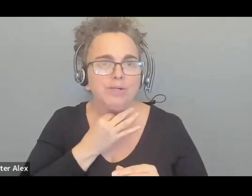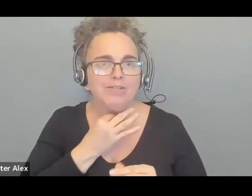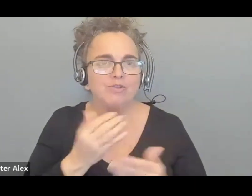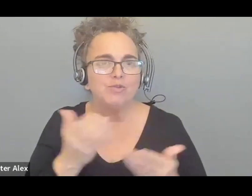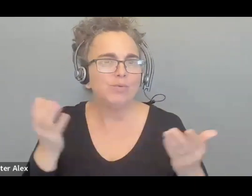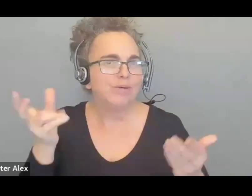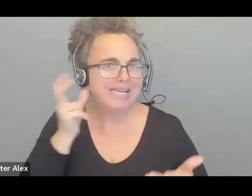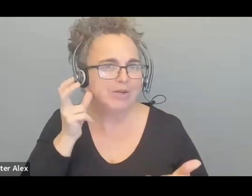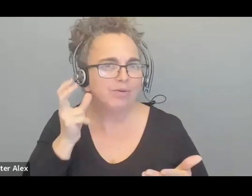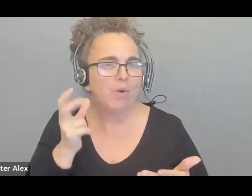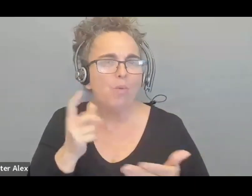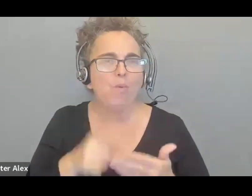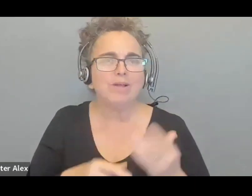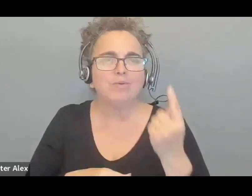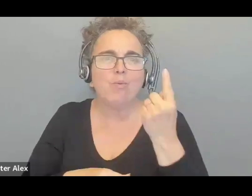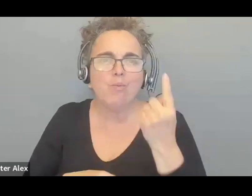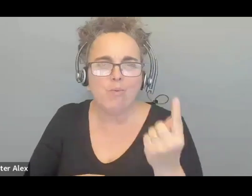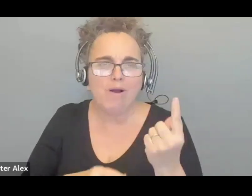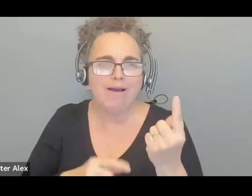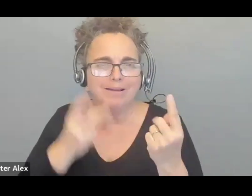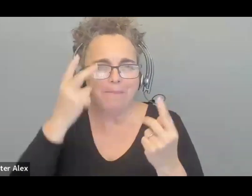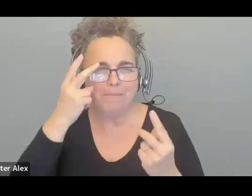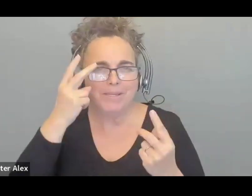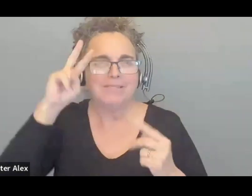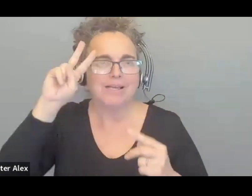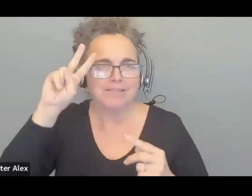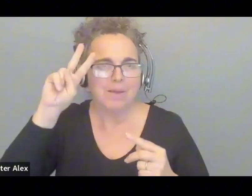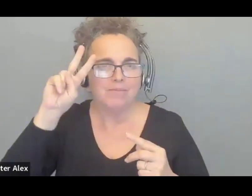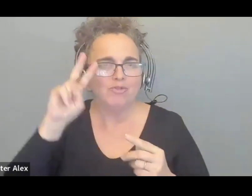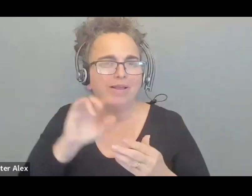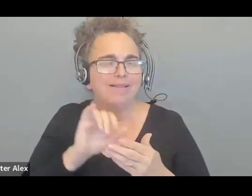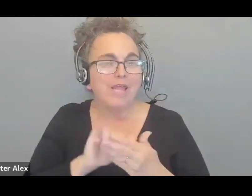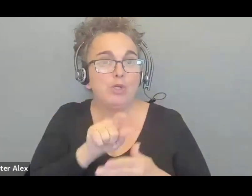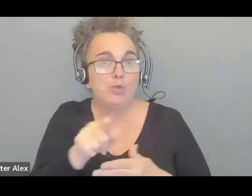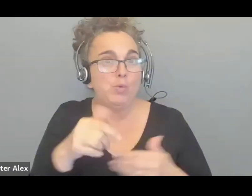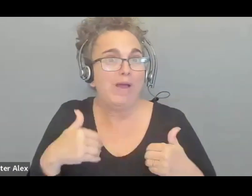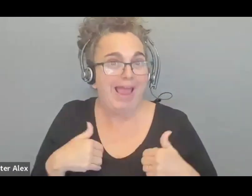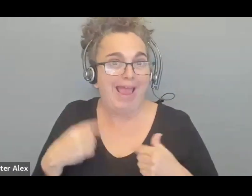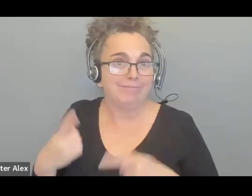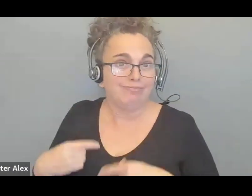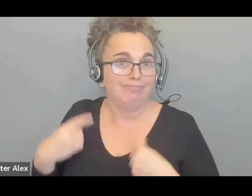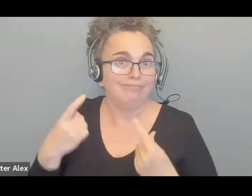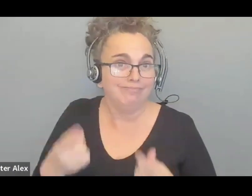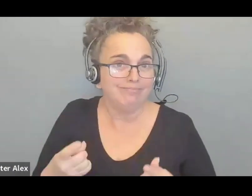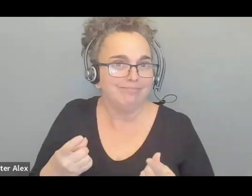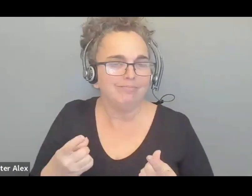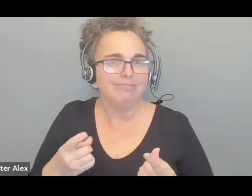what's maybe one misconception you had about either access an accessibility career